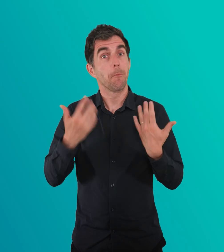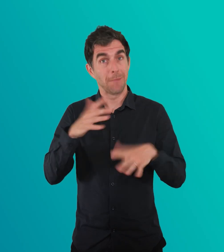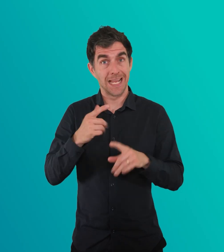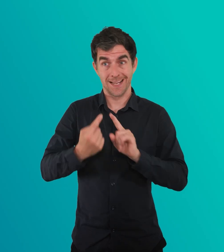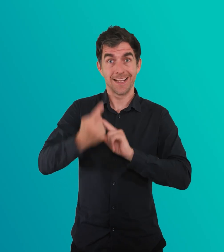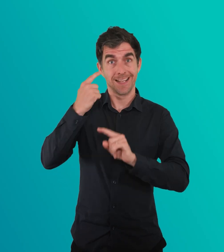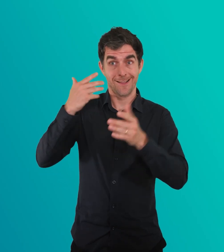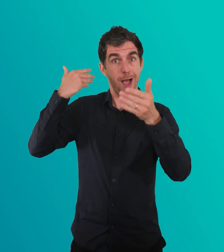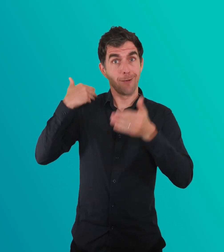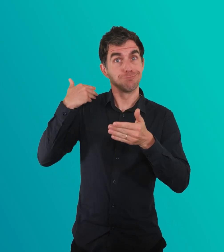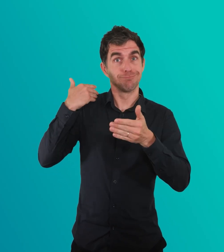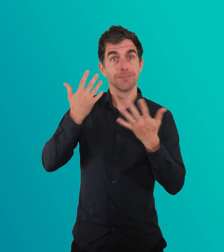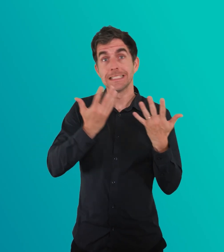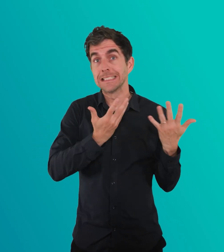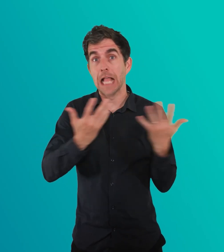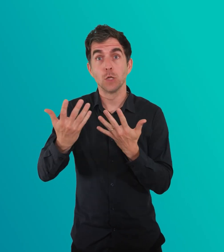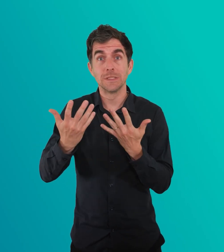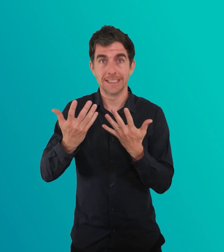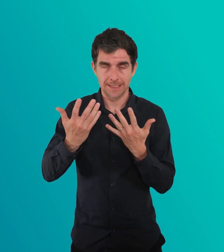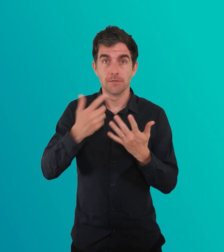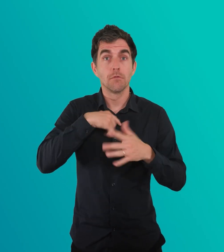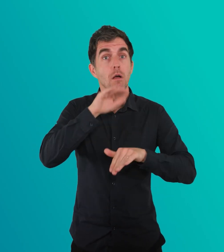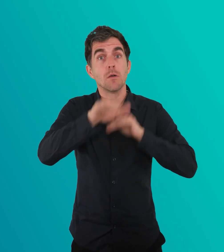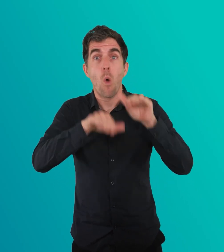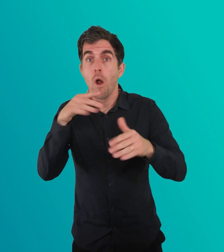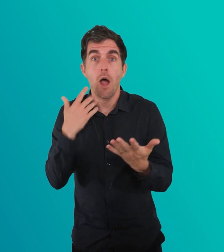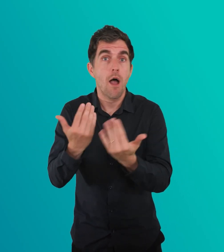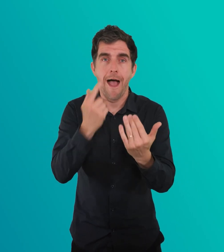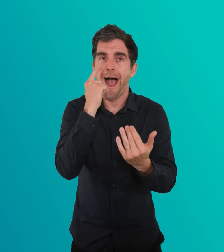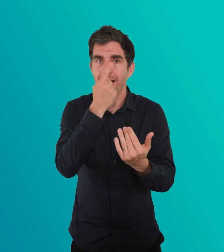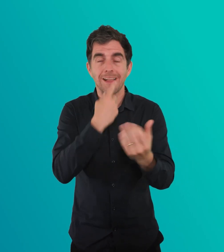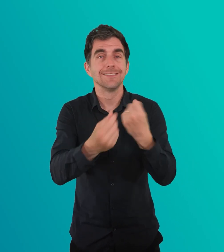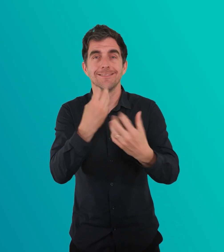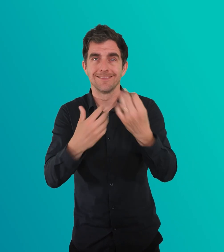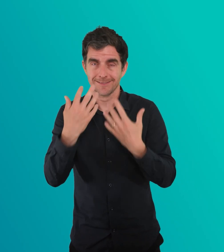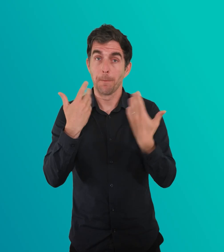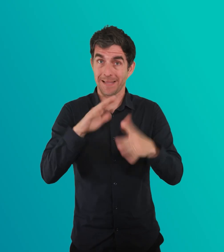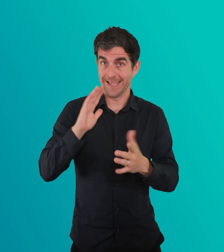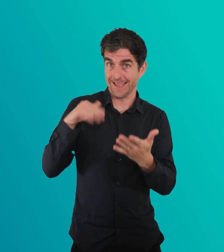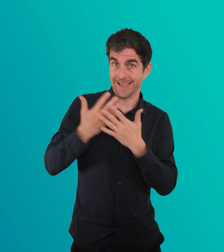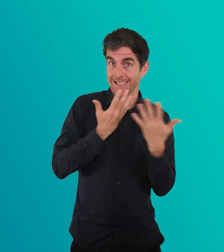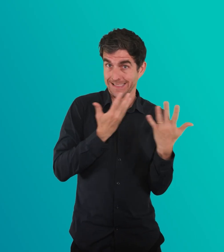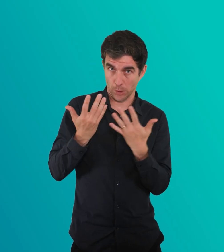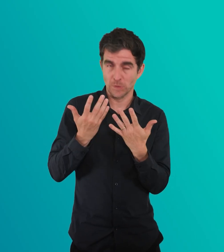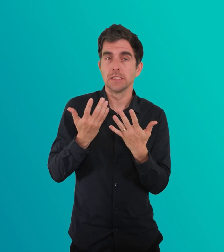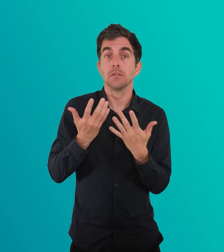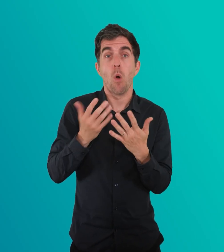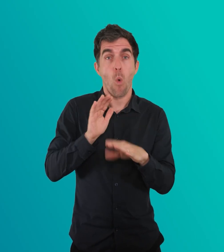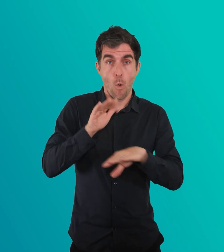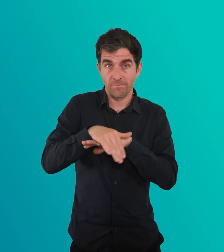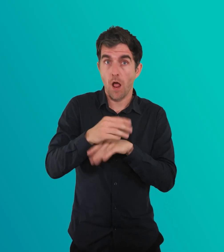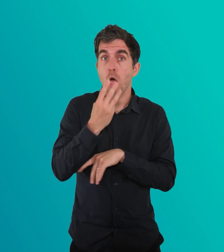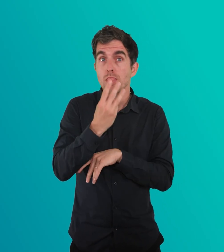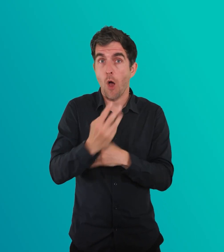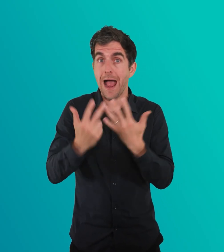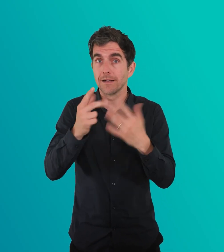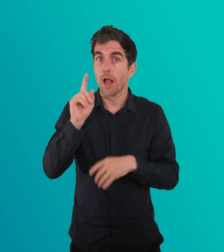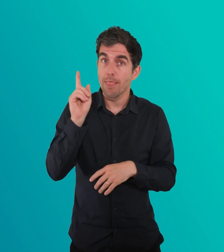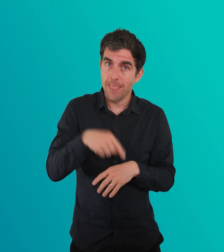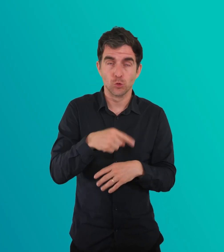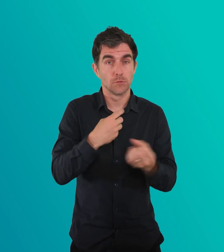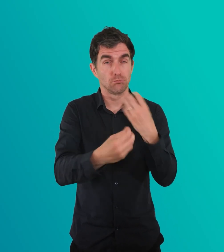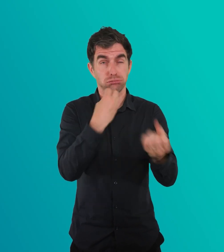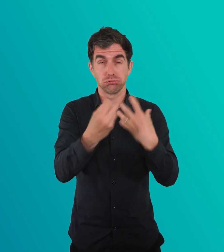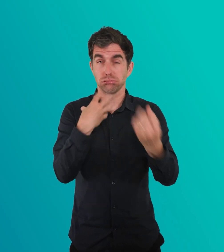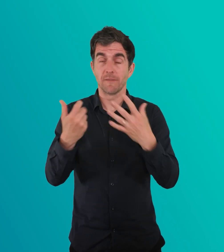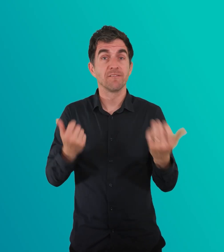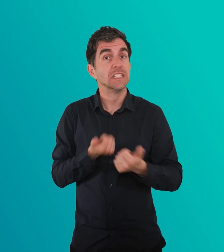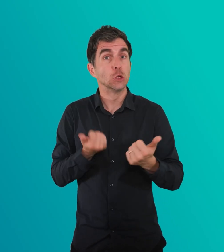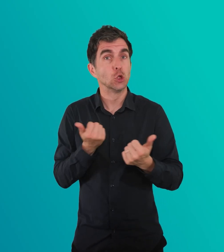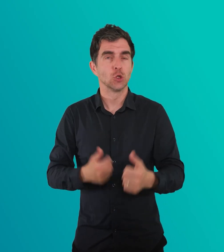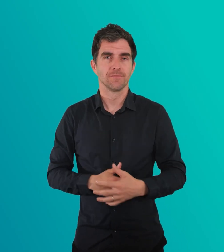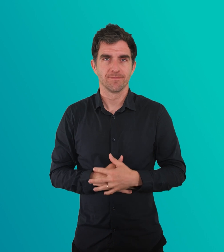In the 10 weeks during which the Call for Evidence was open, we received over 38,000 responses.